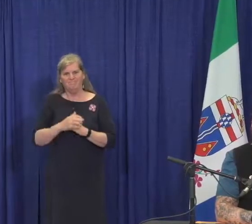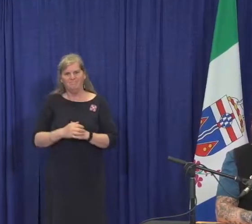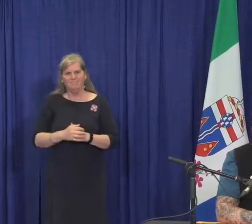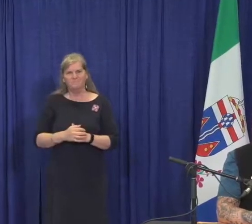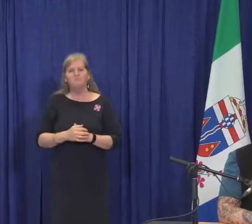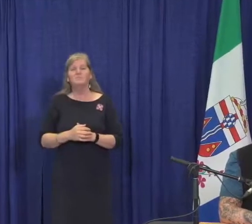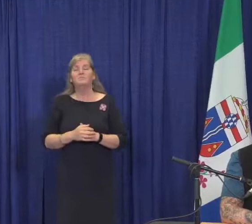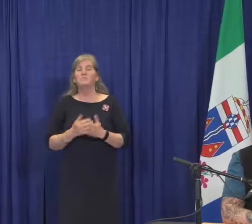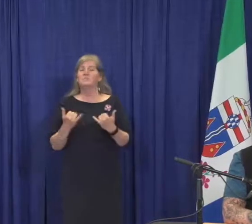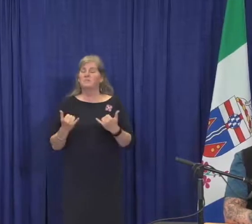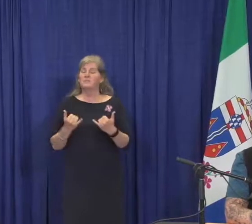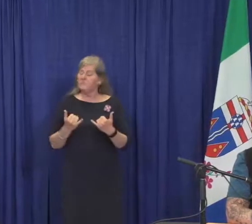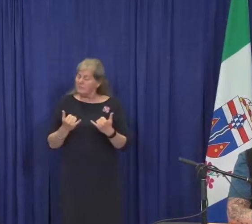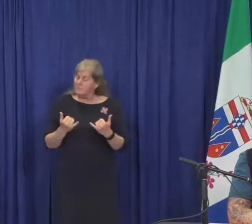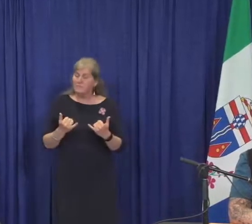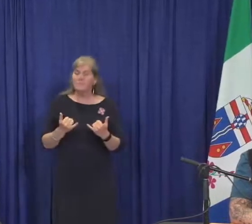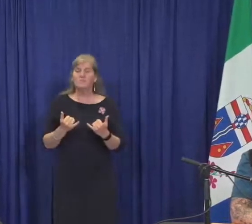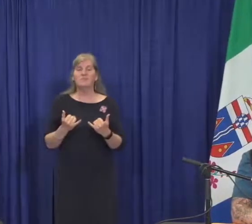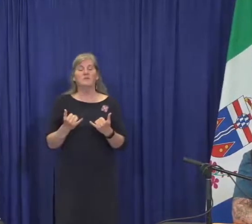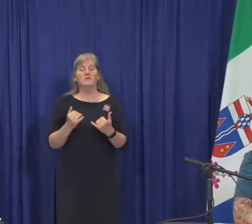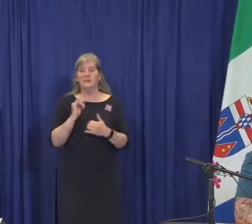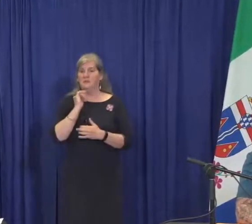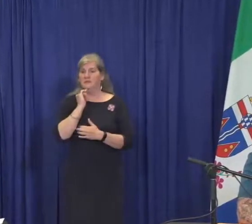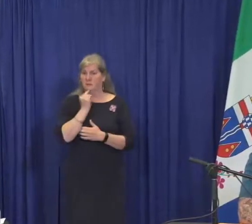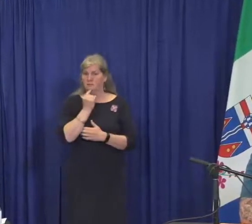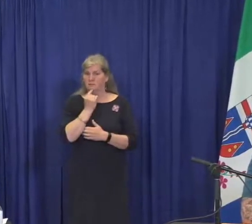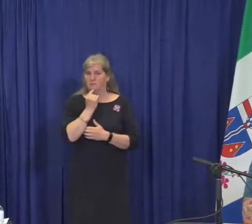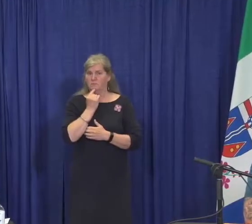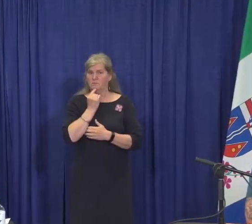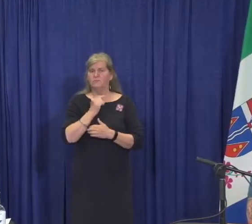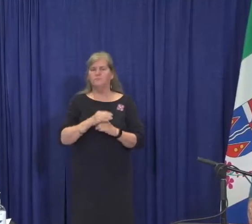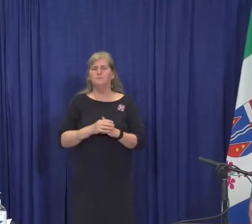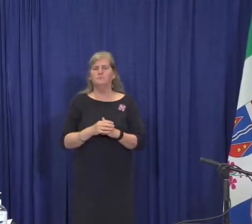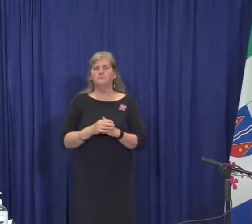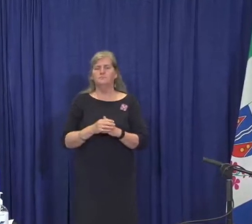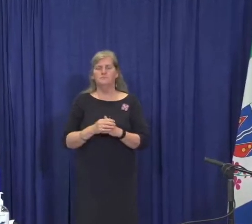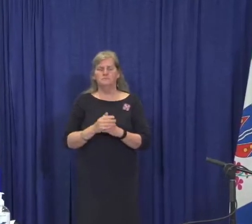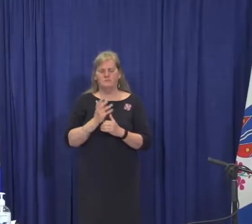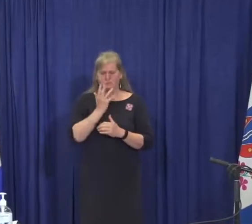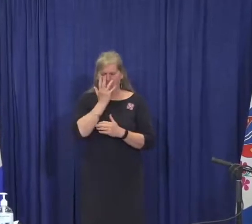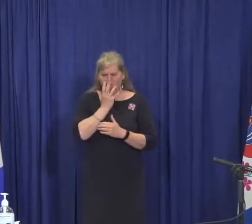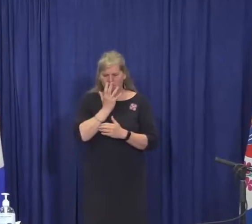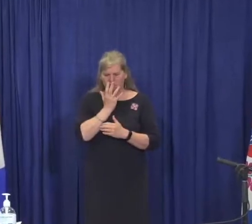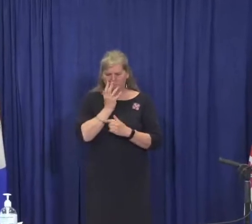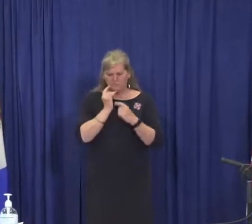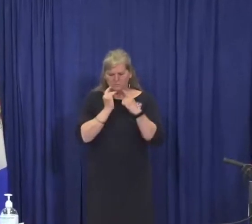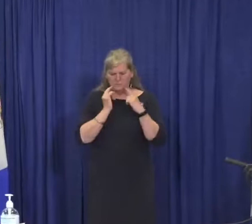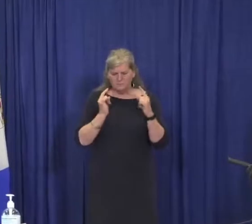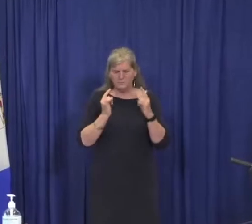happening in our territory and we are very sad to announce a